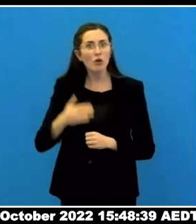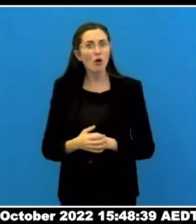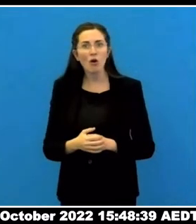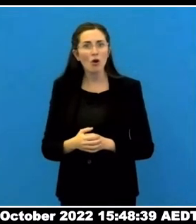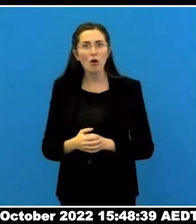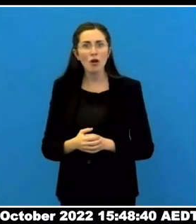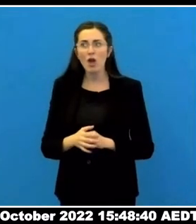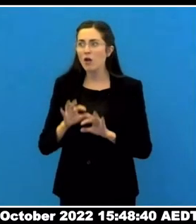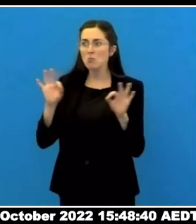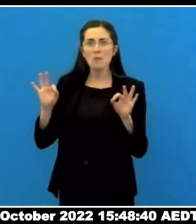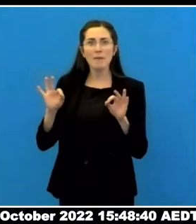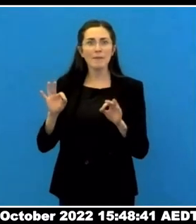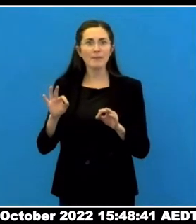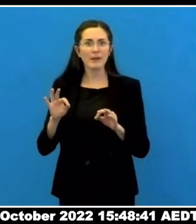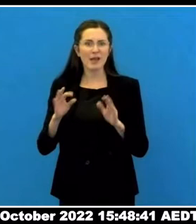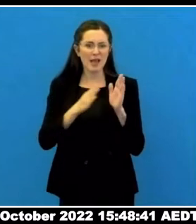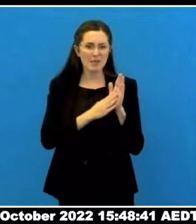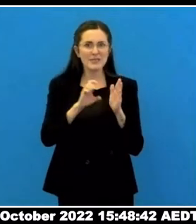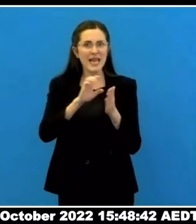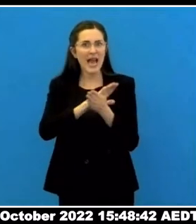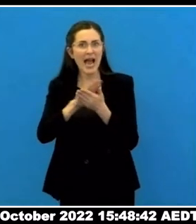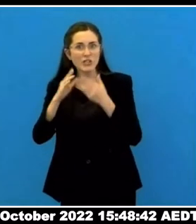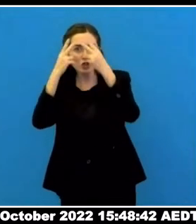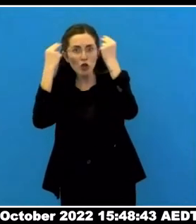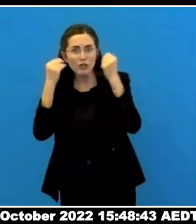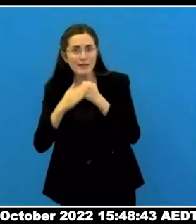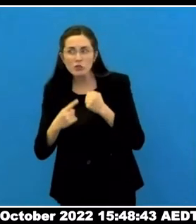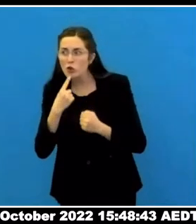not kinder and not even school told her about disability.